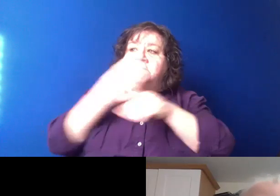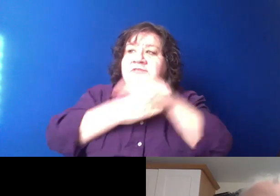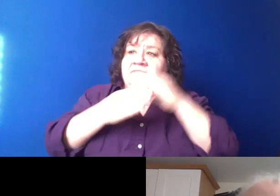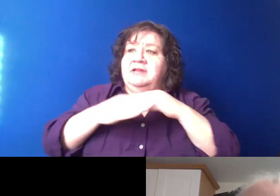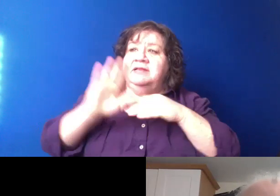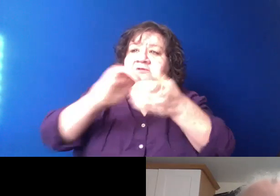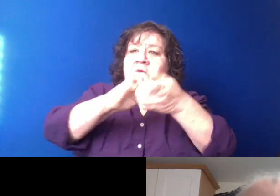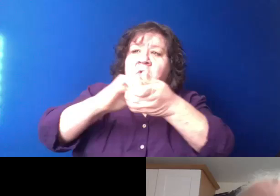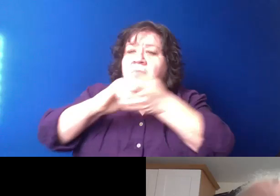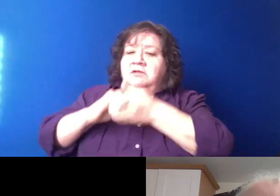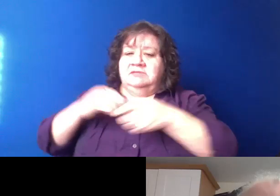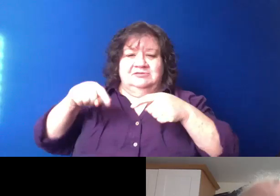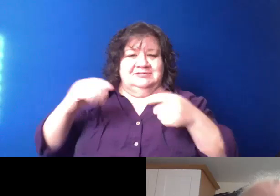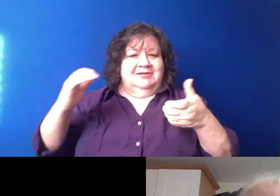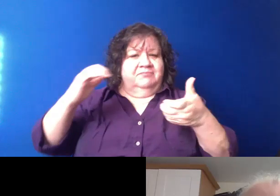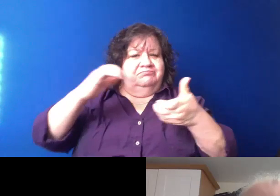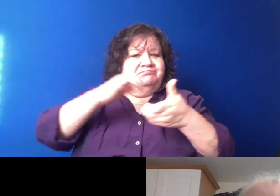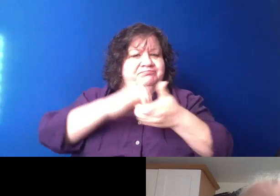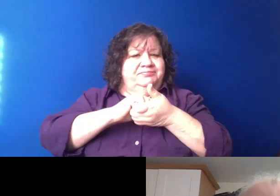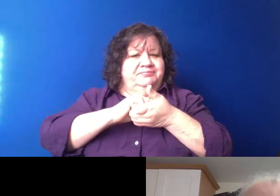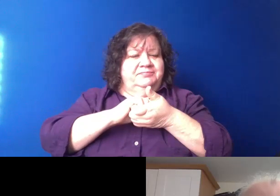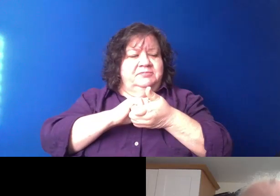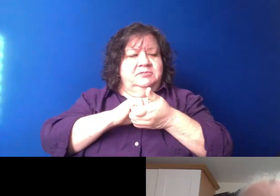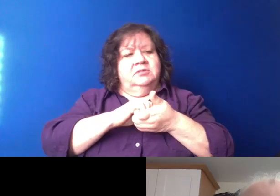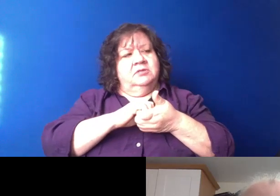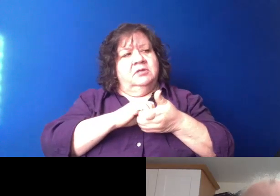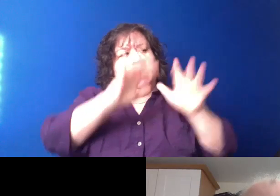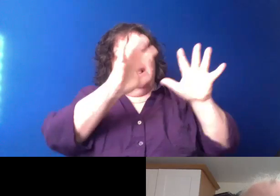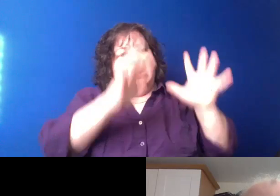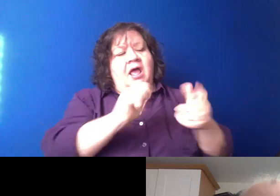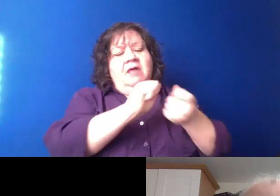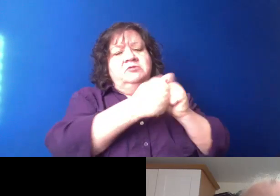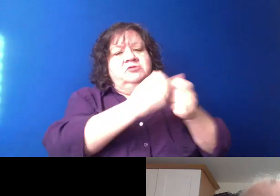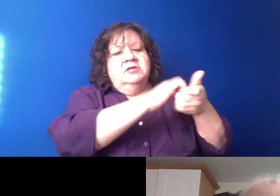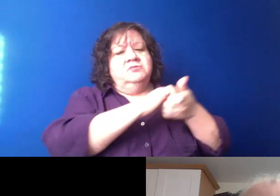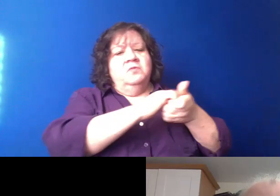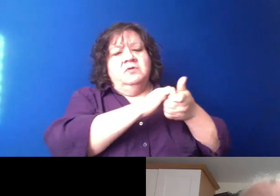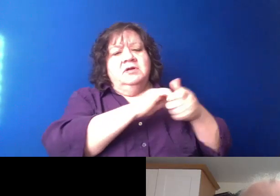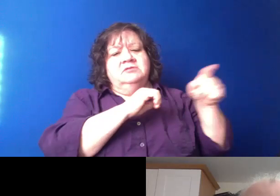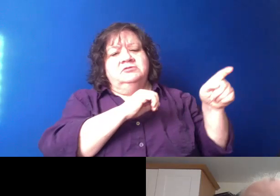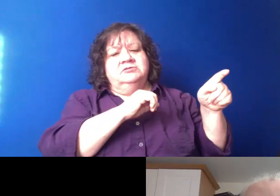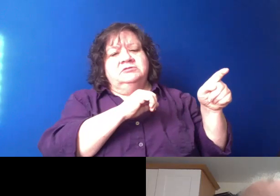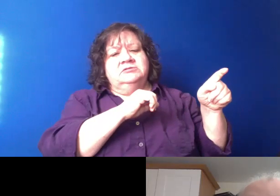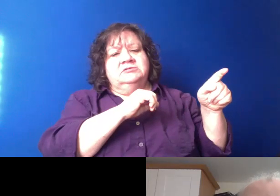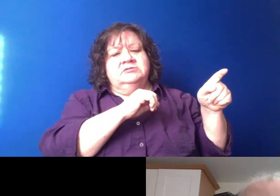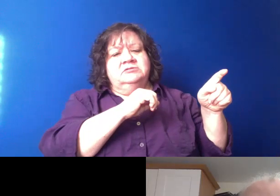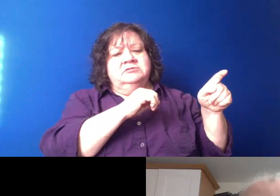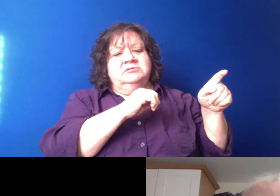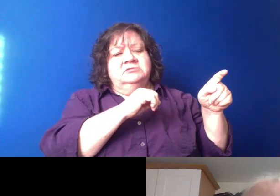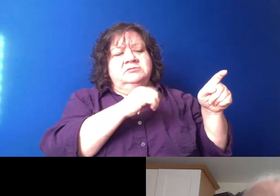in the area of climate action and governments so if three of us uh working together i think